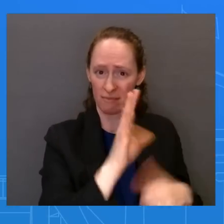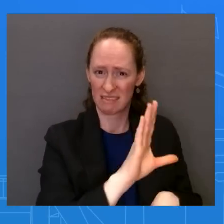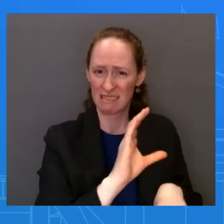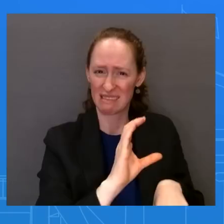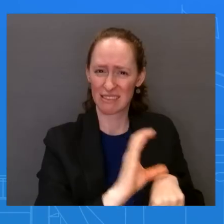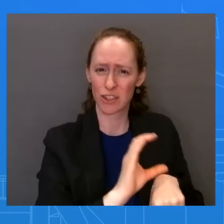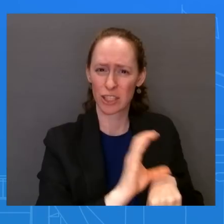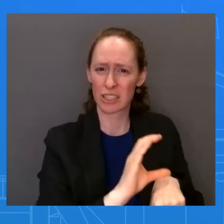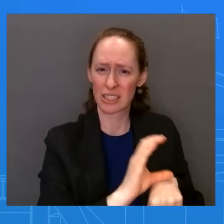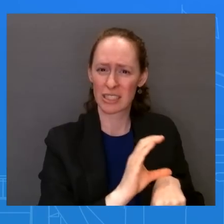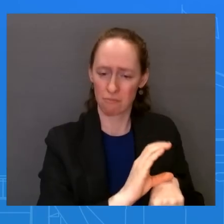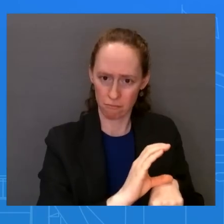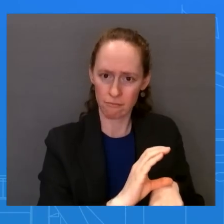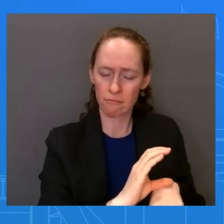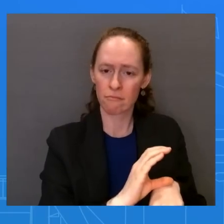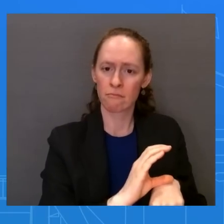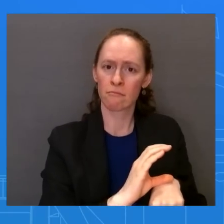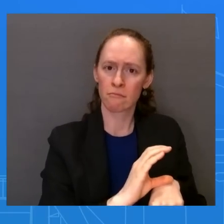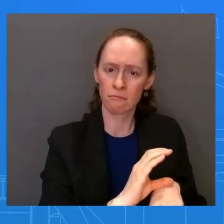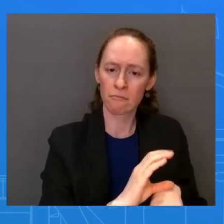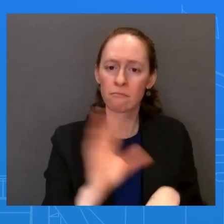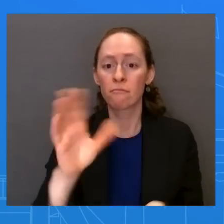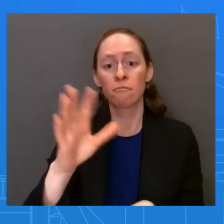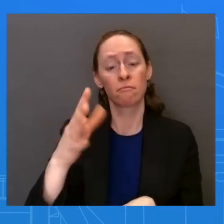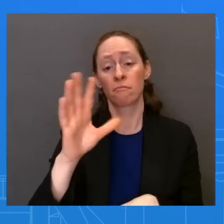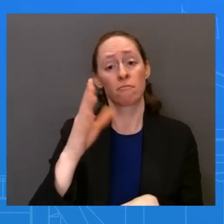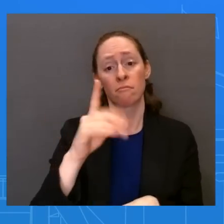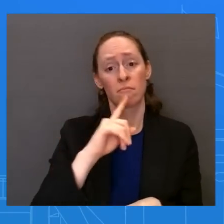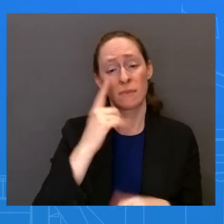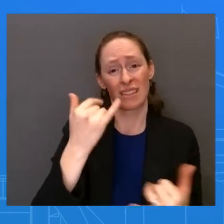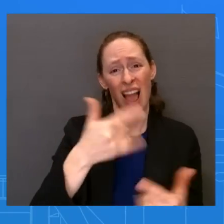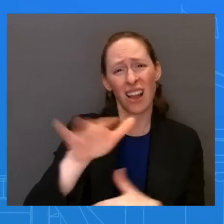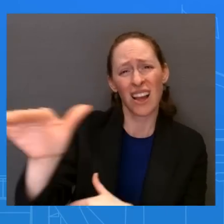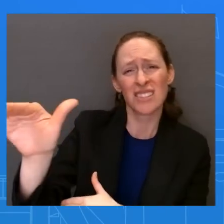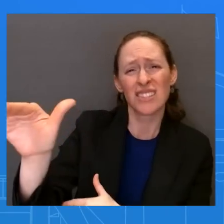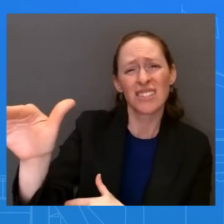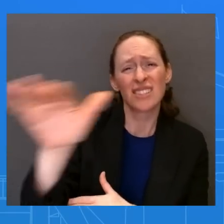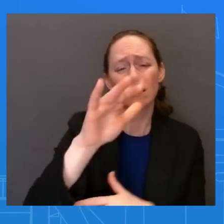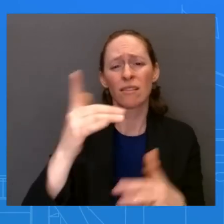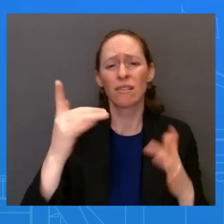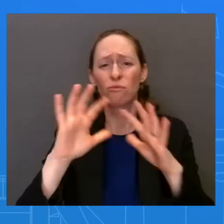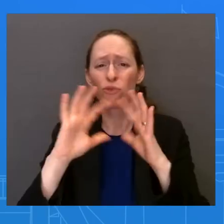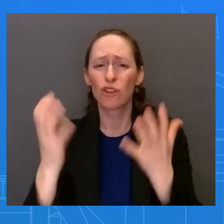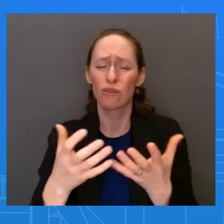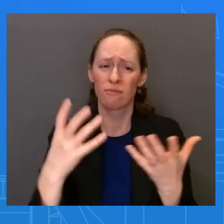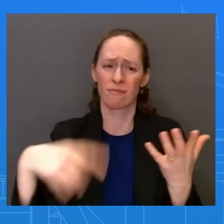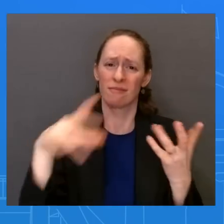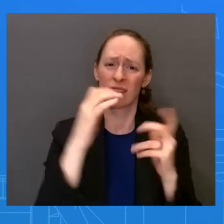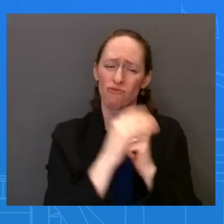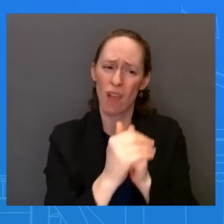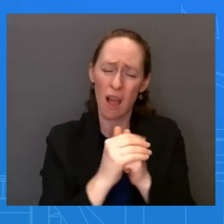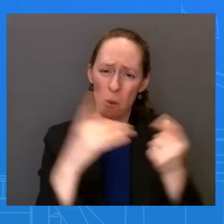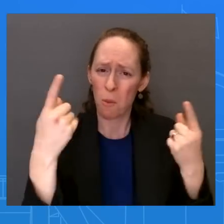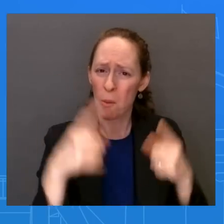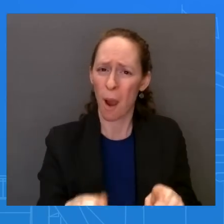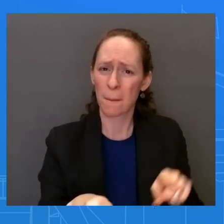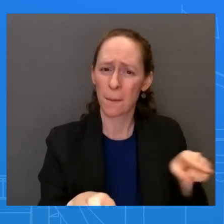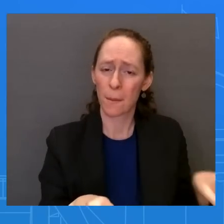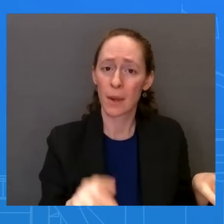One, will the Biden administration forcefully condemn acts of violence against Christians in Nigeria? Ms. Jean-Pierre: So, let me just say